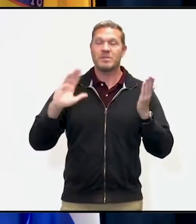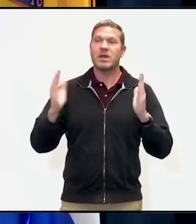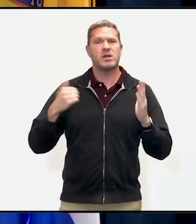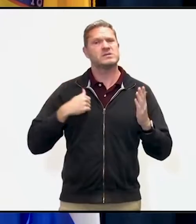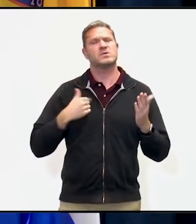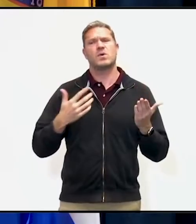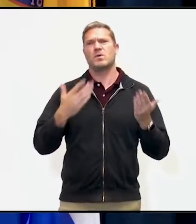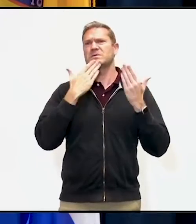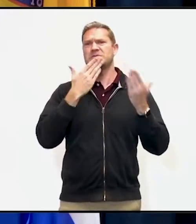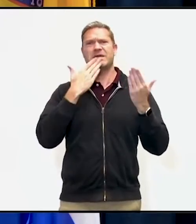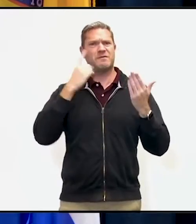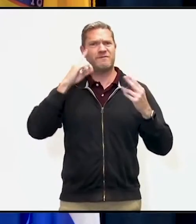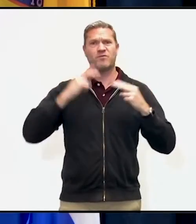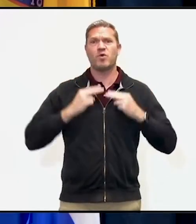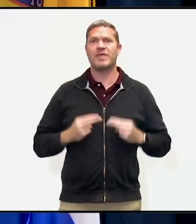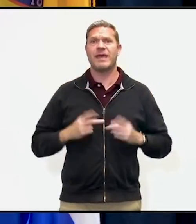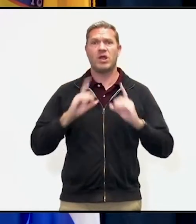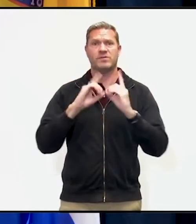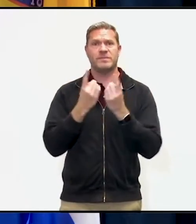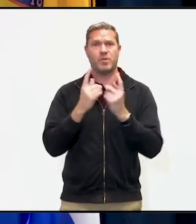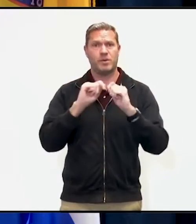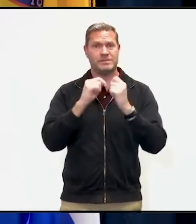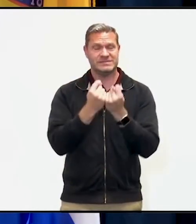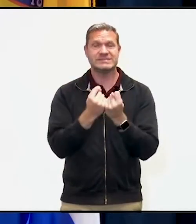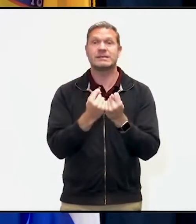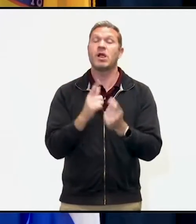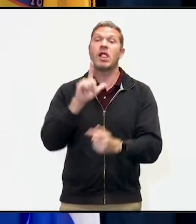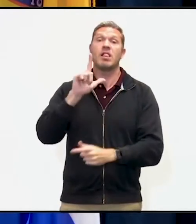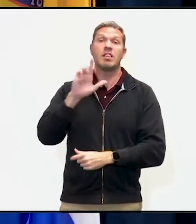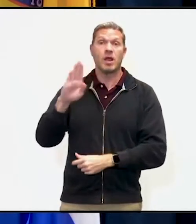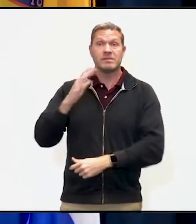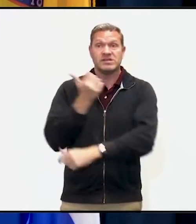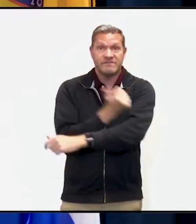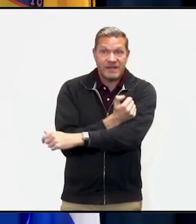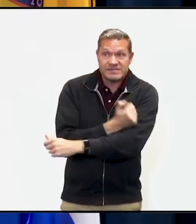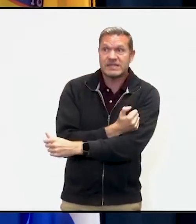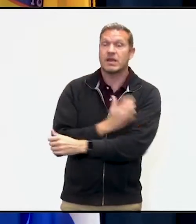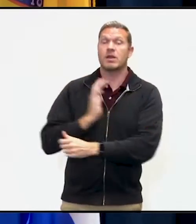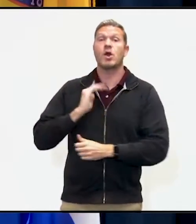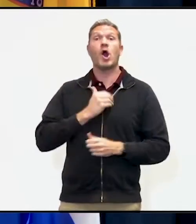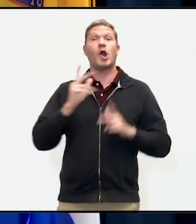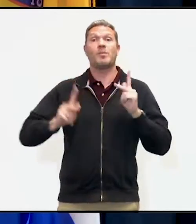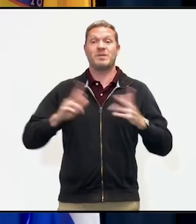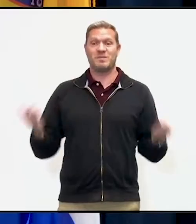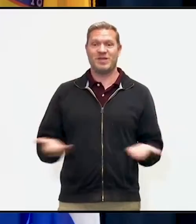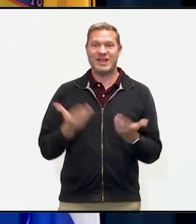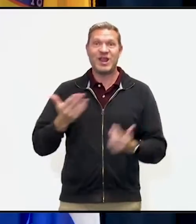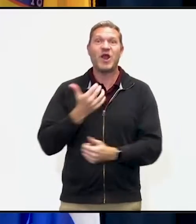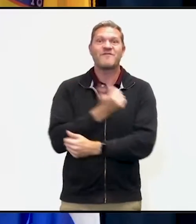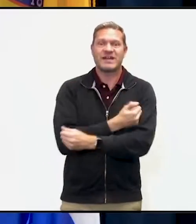so Long Beach is getting vaccinated and our folks are getting vaccinated here at a, at a quicker rate.